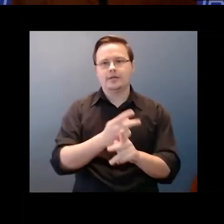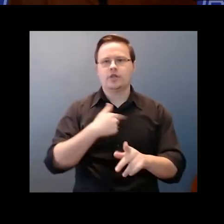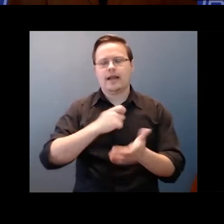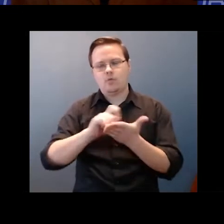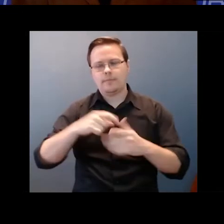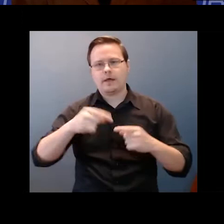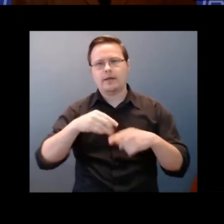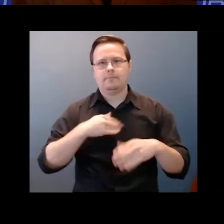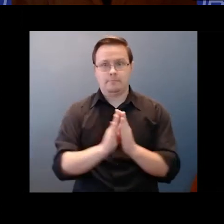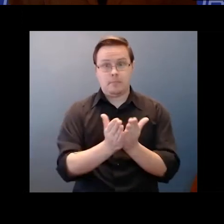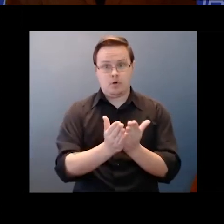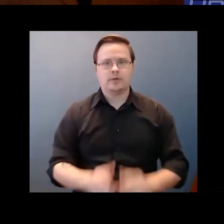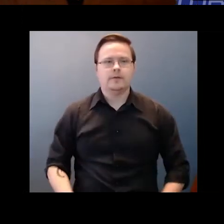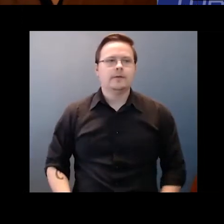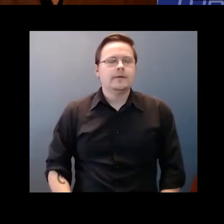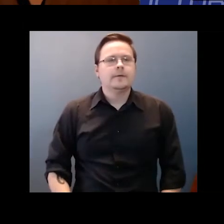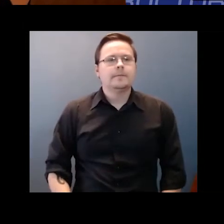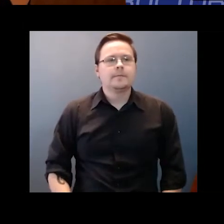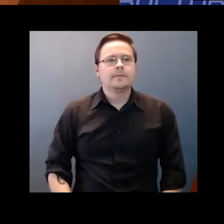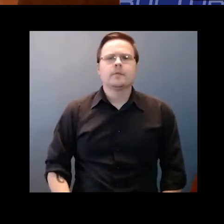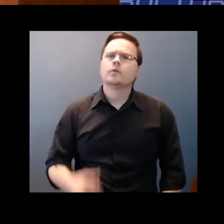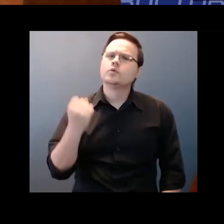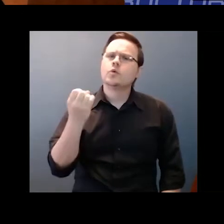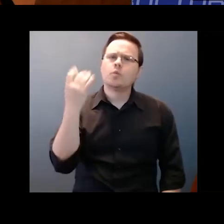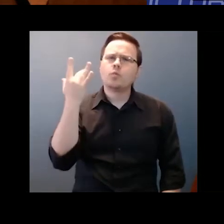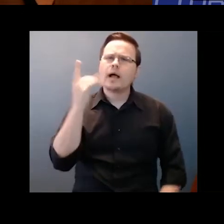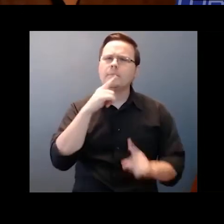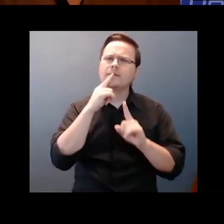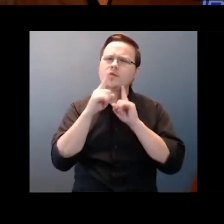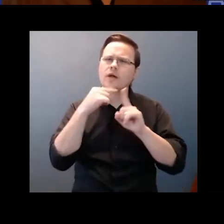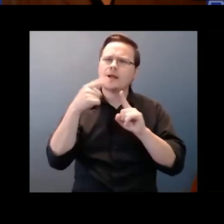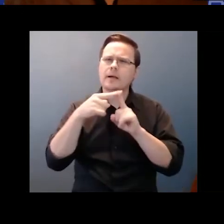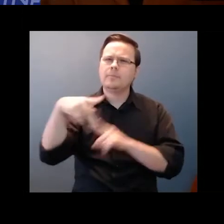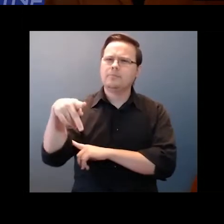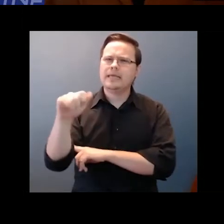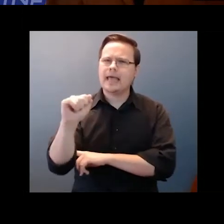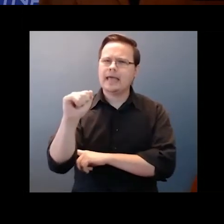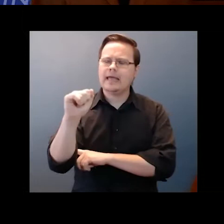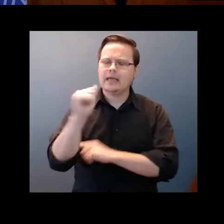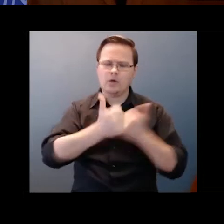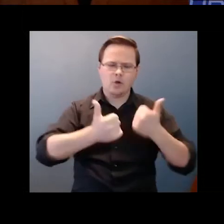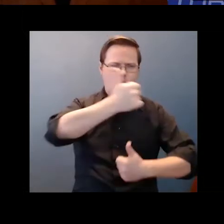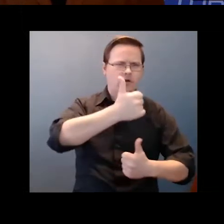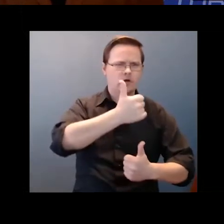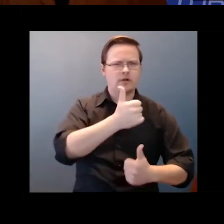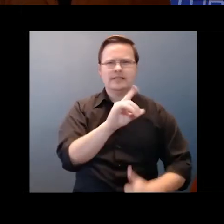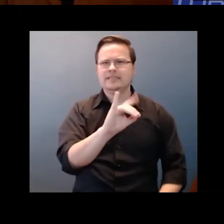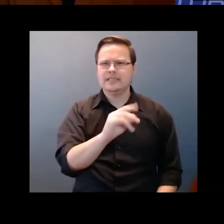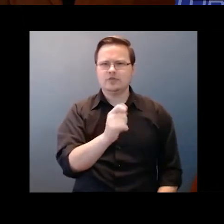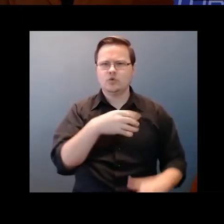So why am I talking about political agency over digital infrastructure as well? Digital.